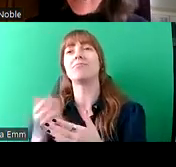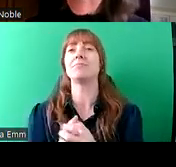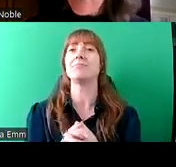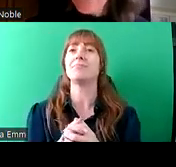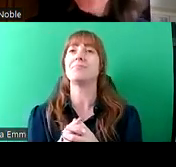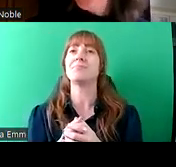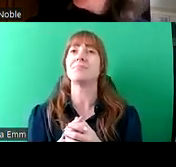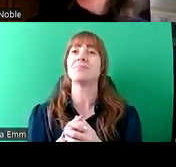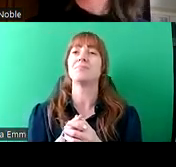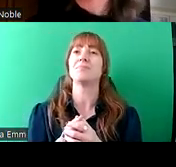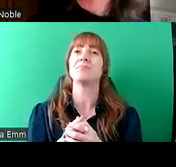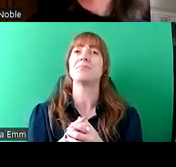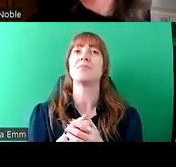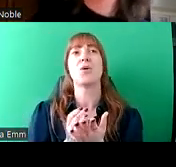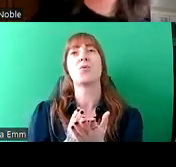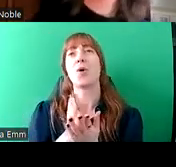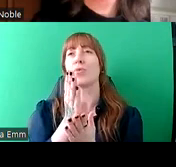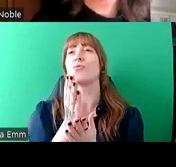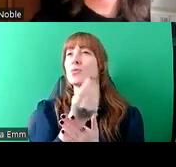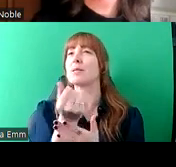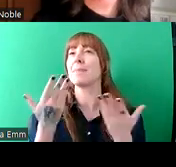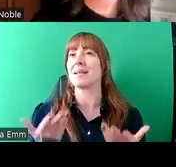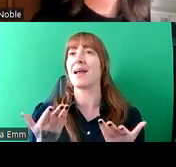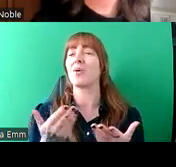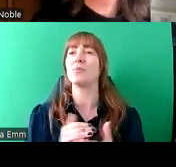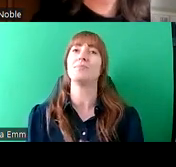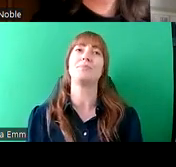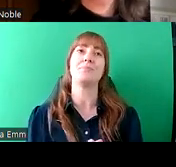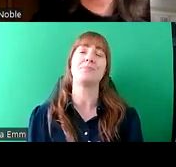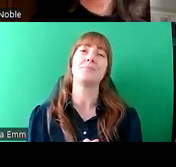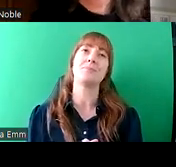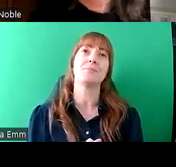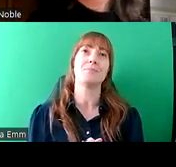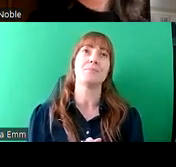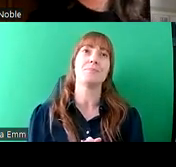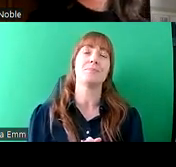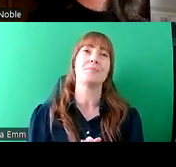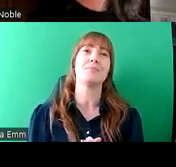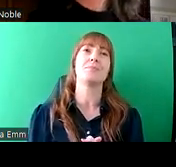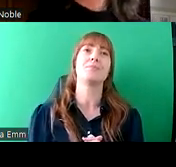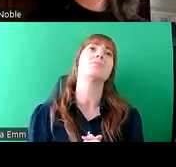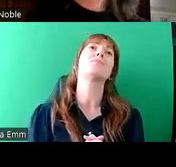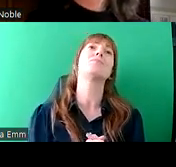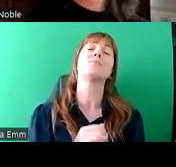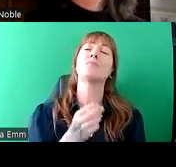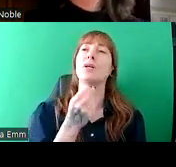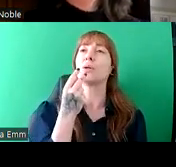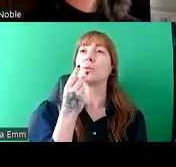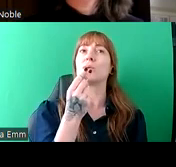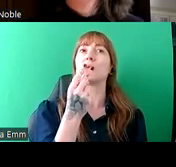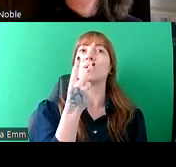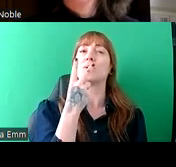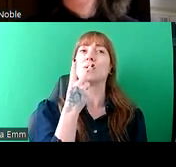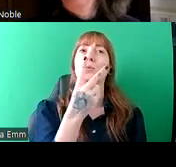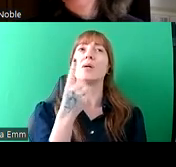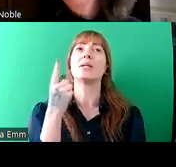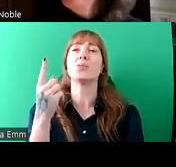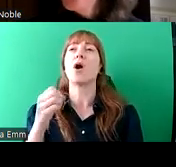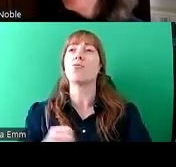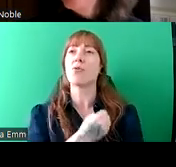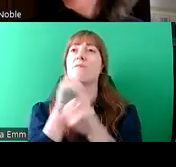to take you through just a few of those projects now. So, '21 Revolutions' was a major project to